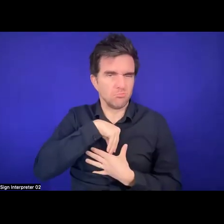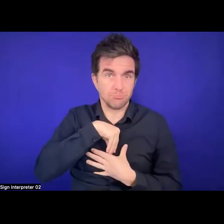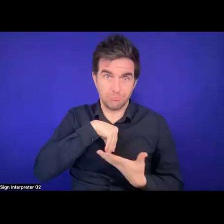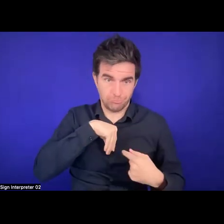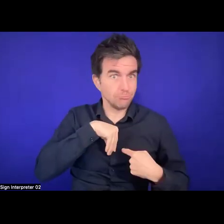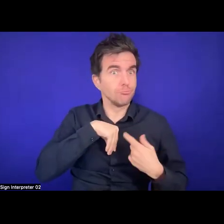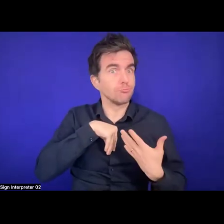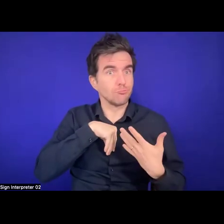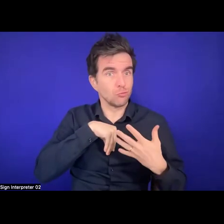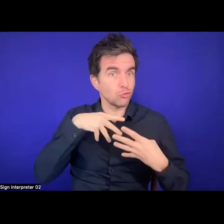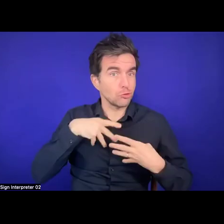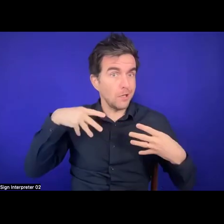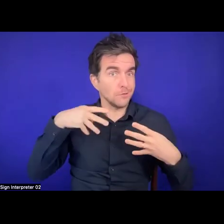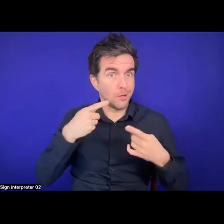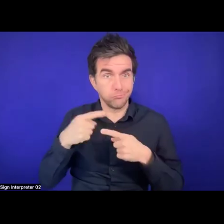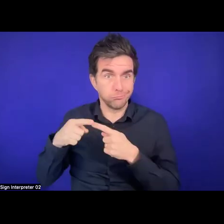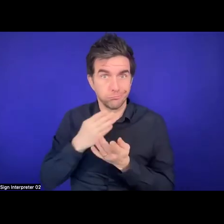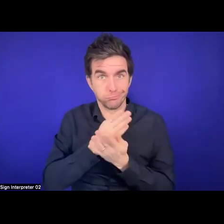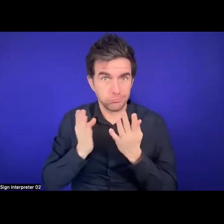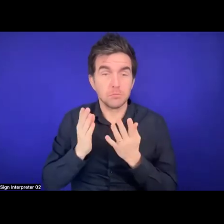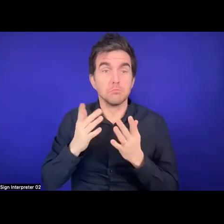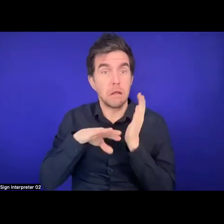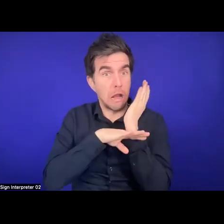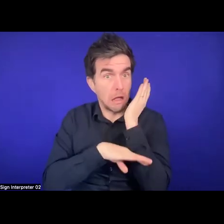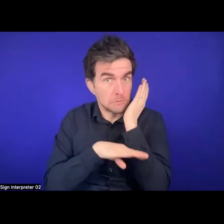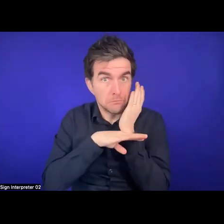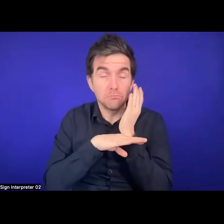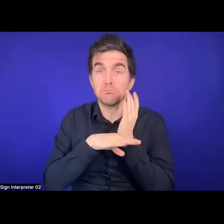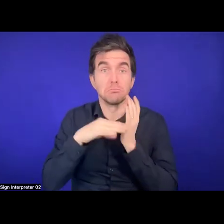in countries of the global south and north, and using both qualitative and